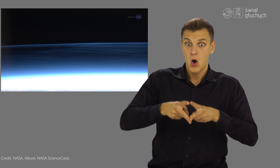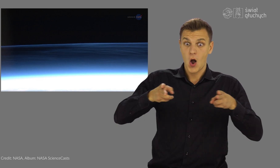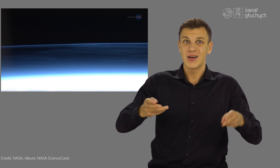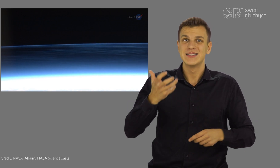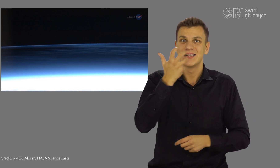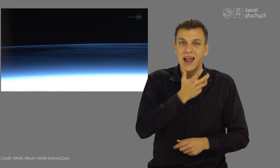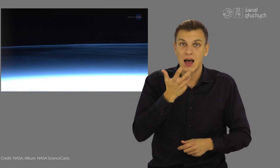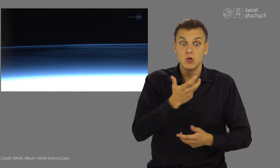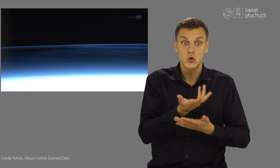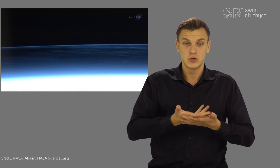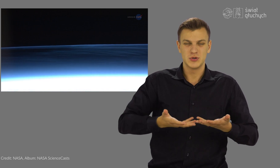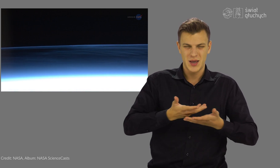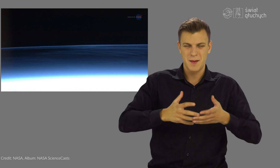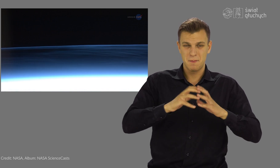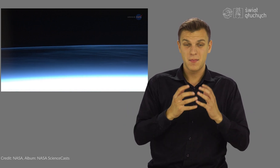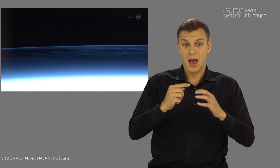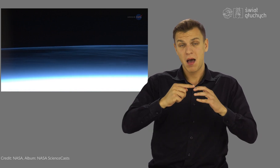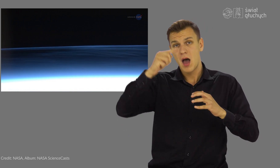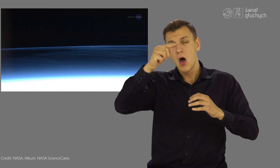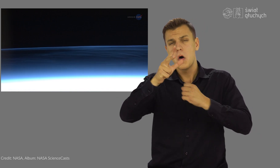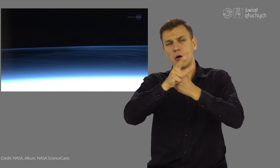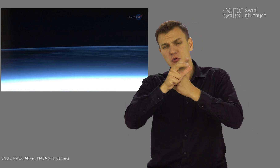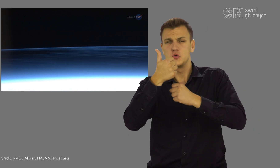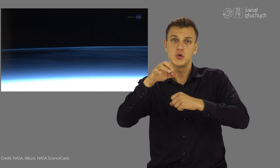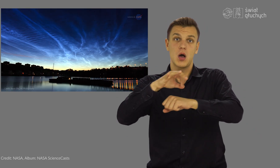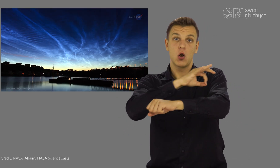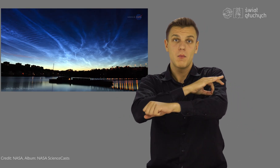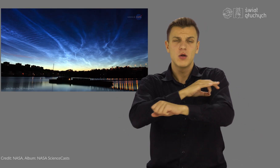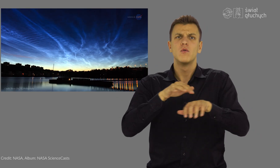In the summer months at this altitude